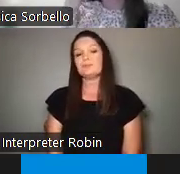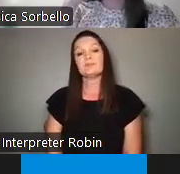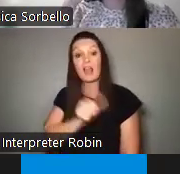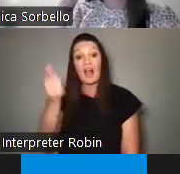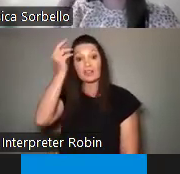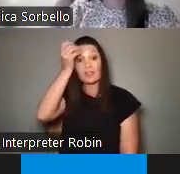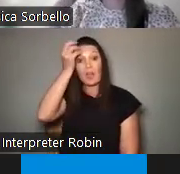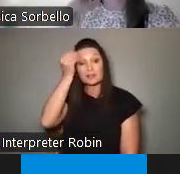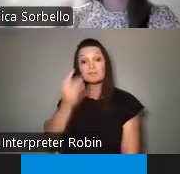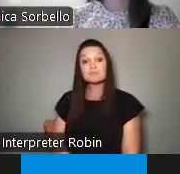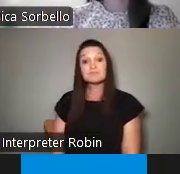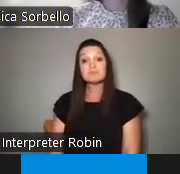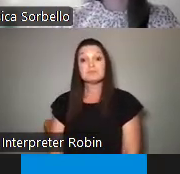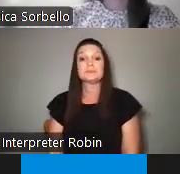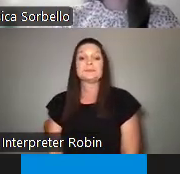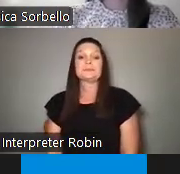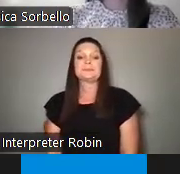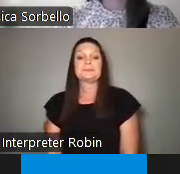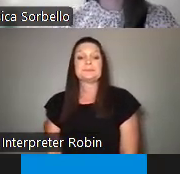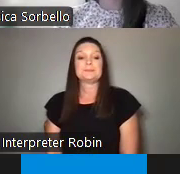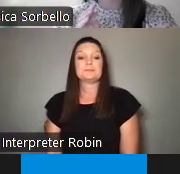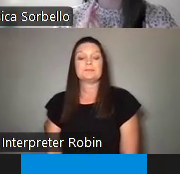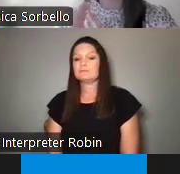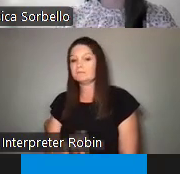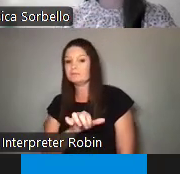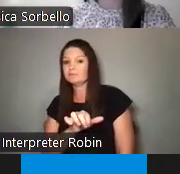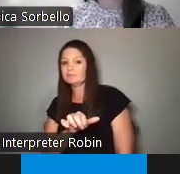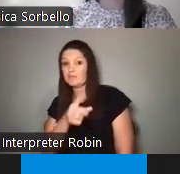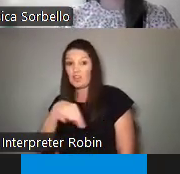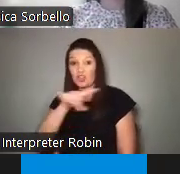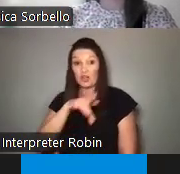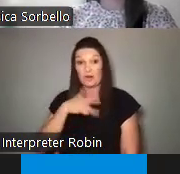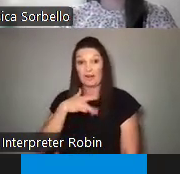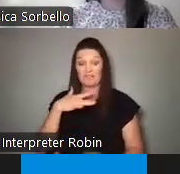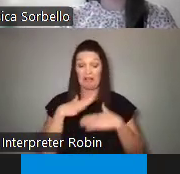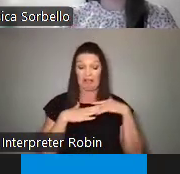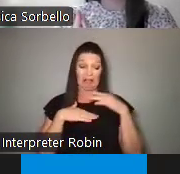with this? I ask that honestly